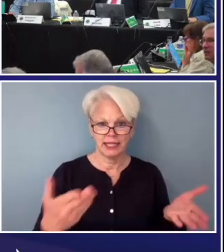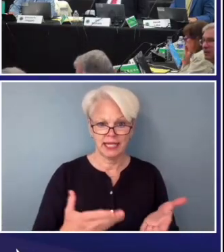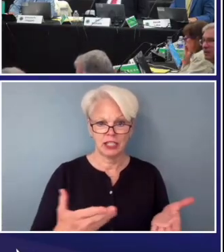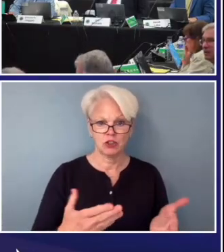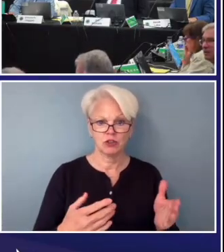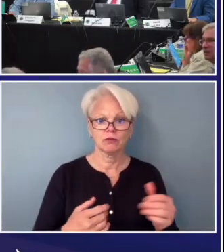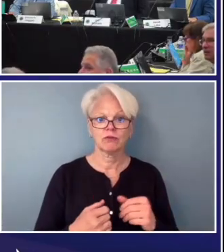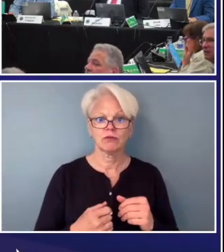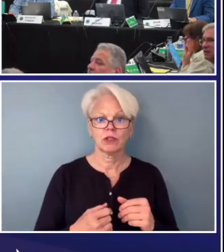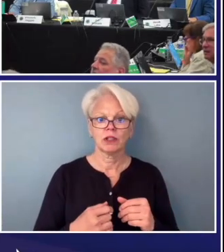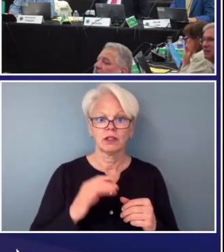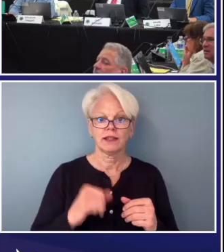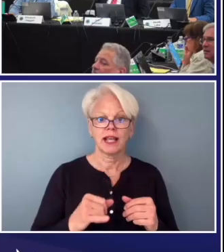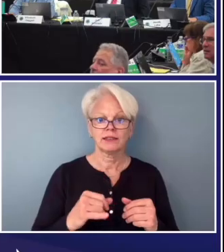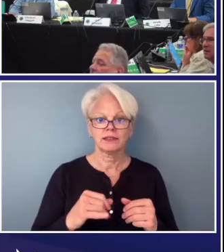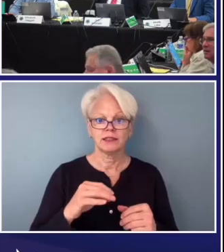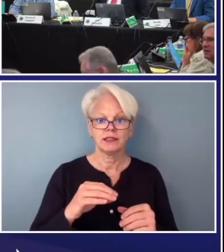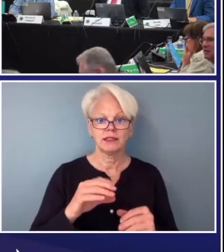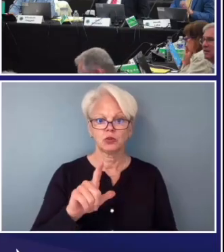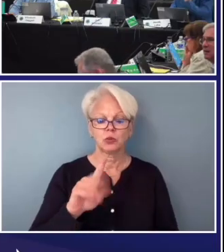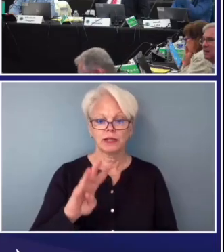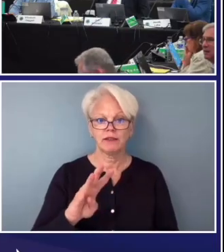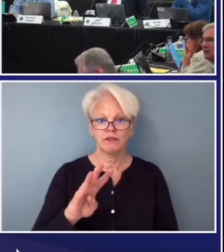It's in 24 C Romanet 2, I think.